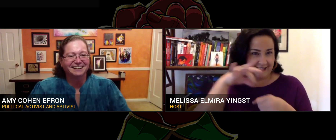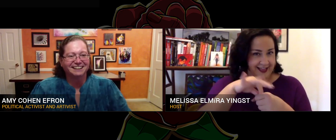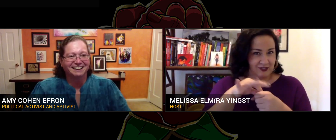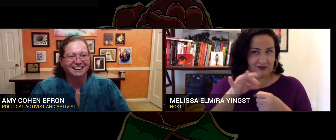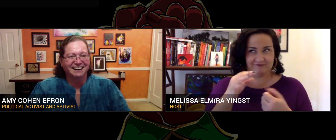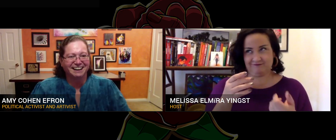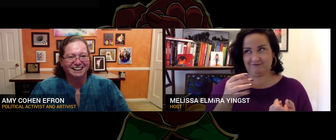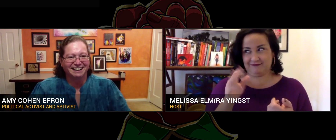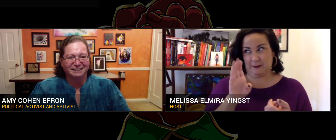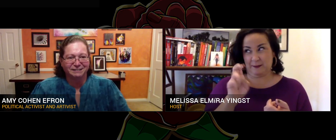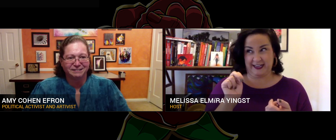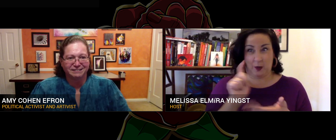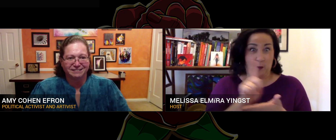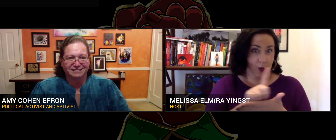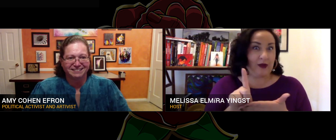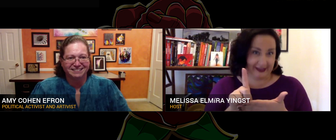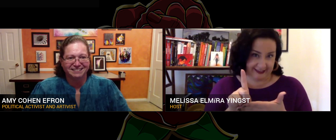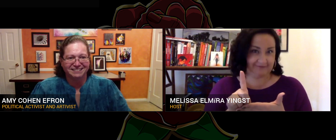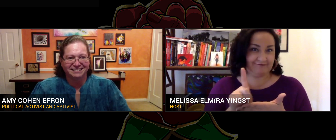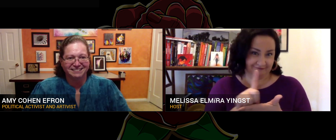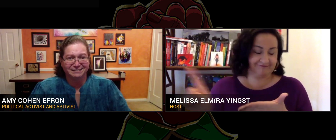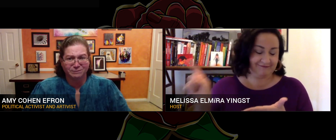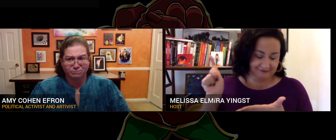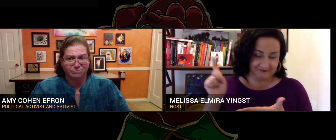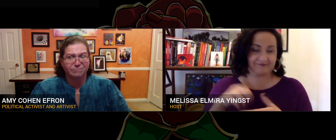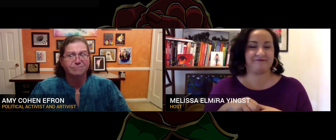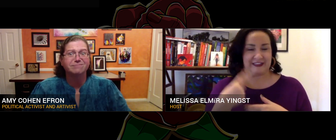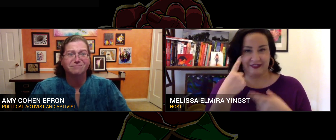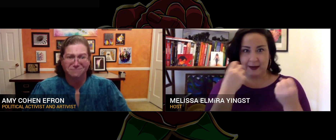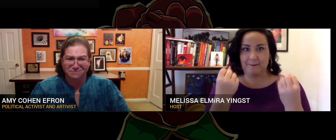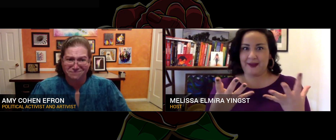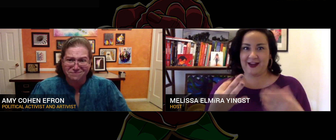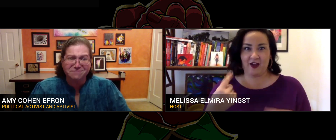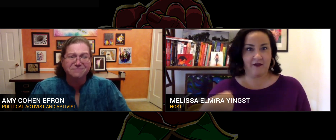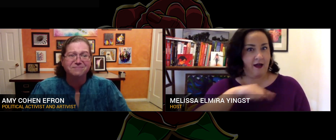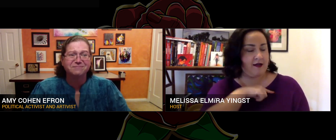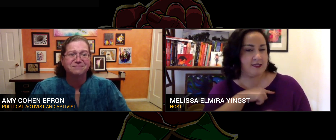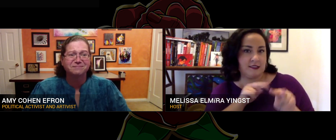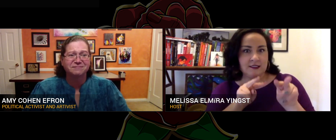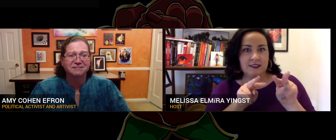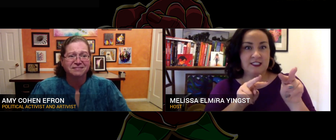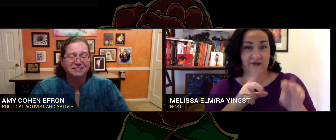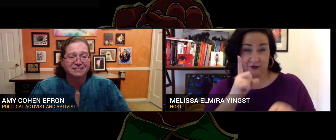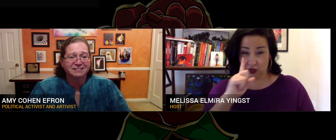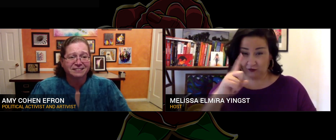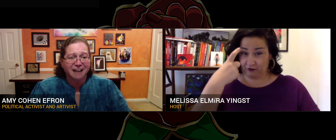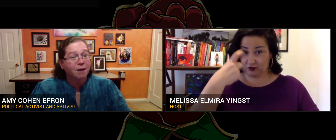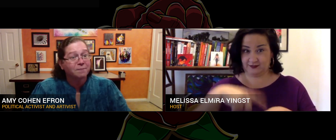Wow, really, the election, it's been over a week since the election. I think many of us were keeping an eye on the election